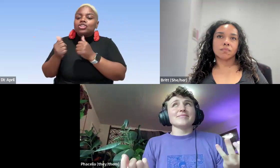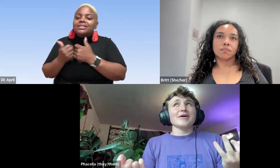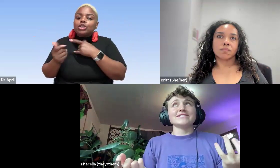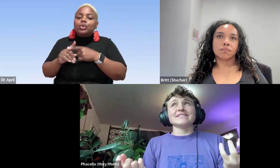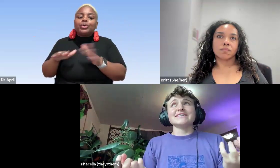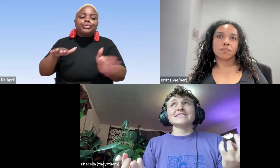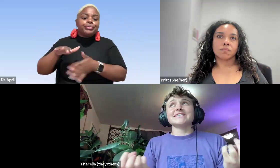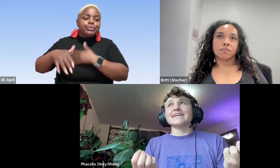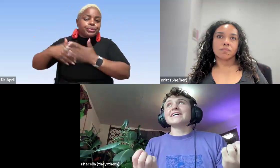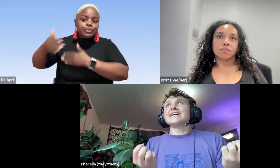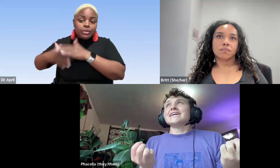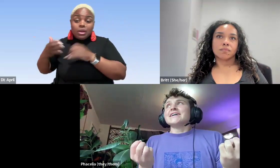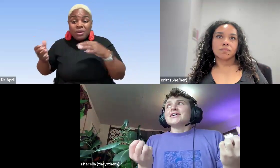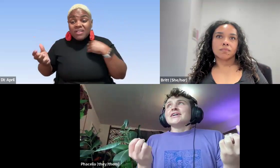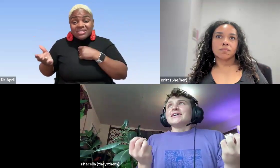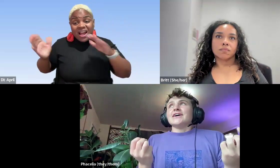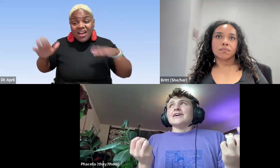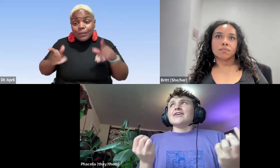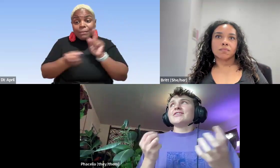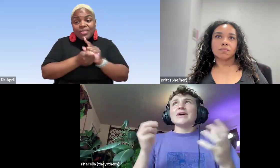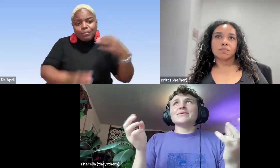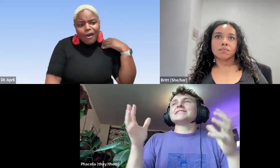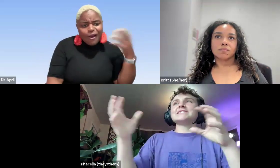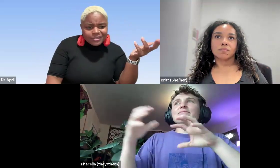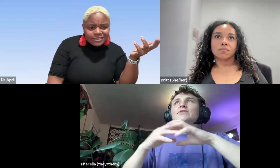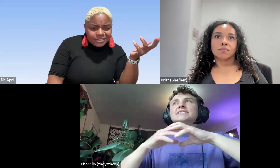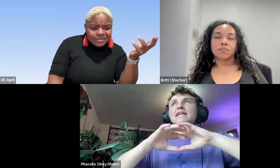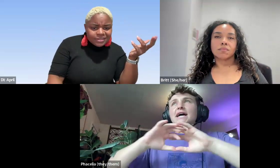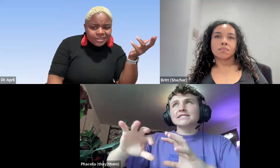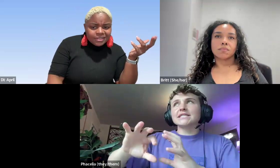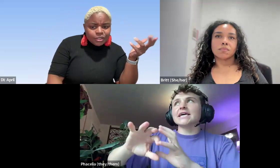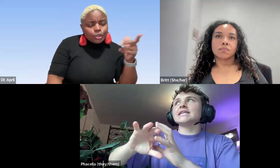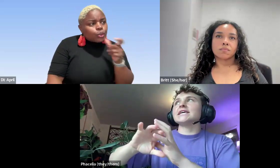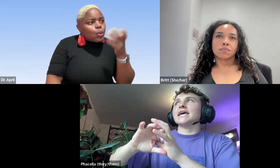met our bosses. Like, uh, anyways, the same forces that isolate